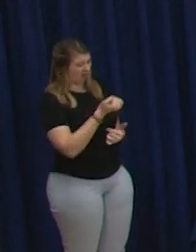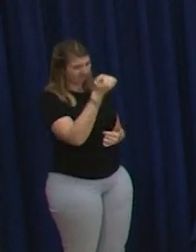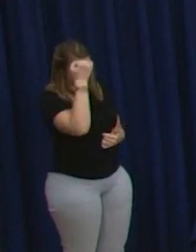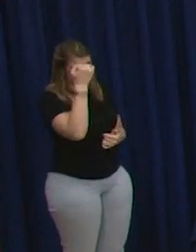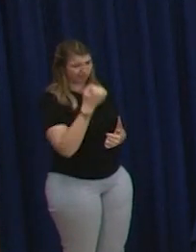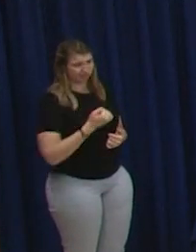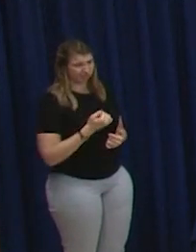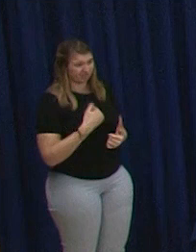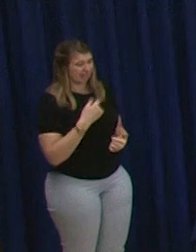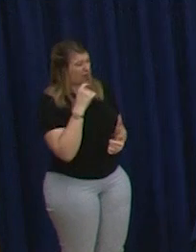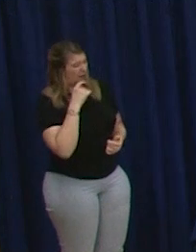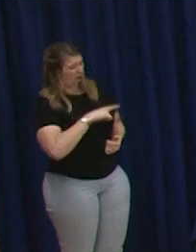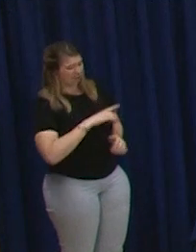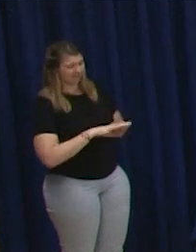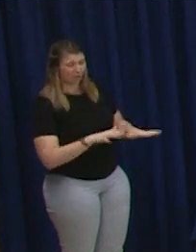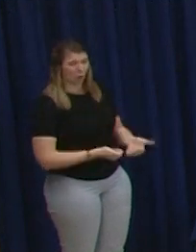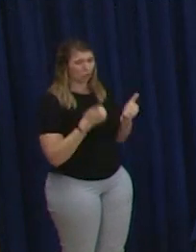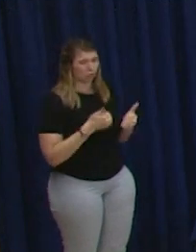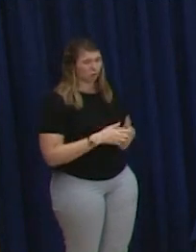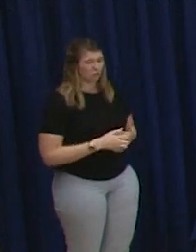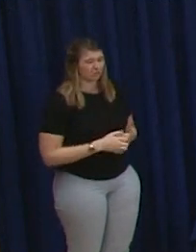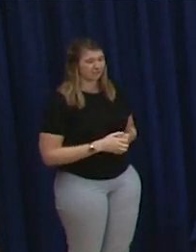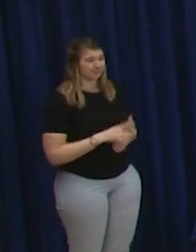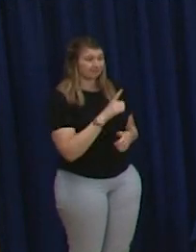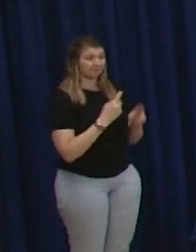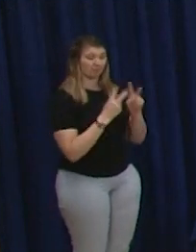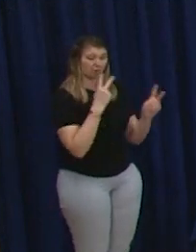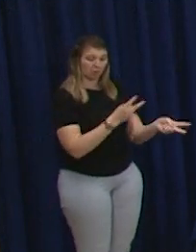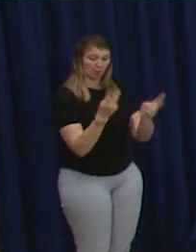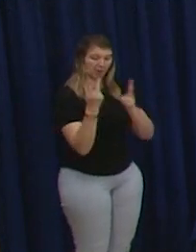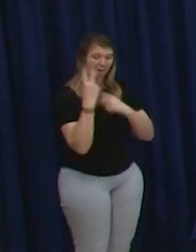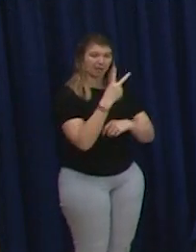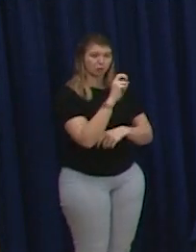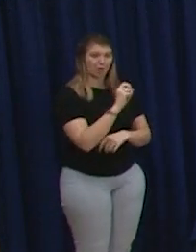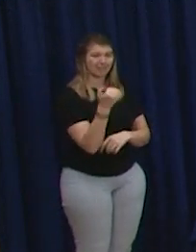and if we look at the 2016 statistic from the psychiatrist William Dodson, Paul I don't know